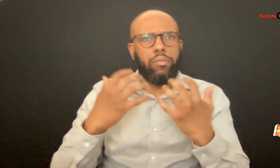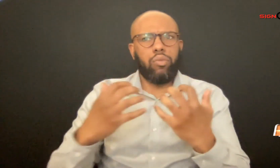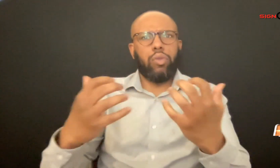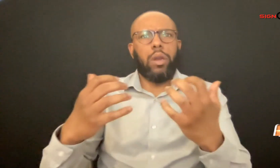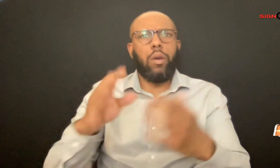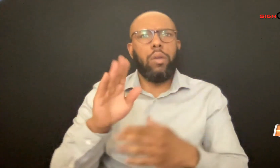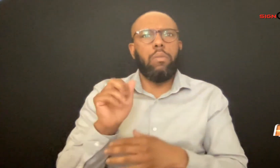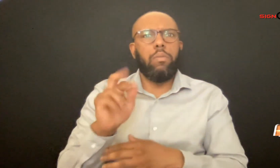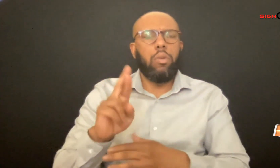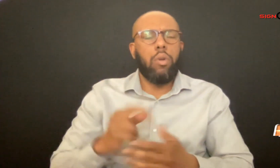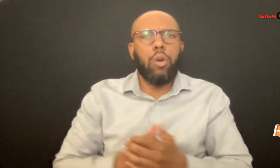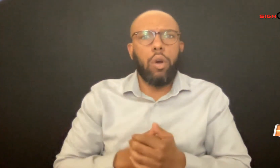Has gone viral.